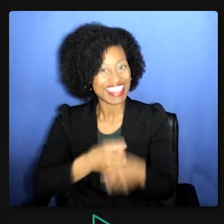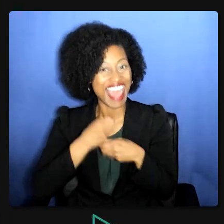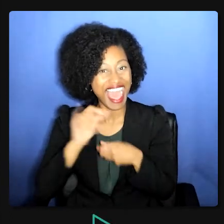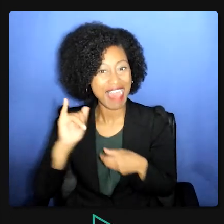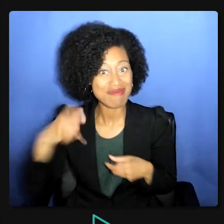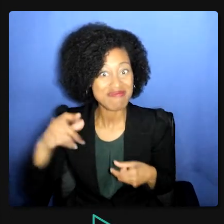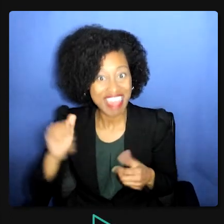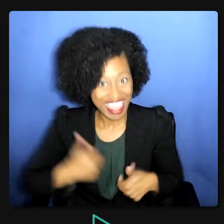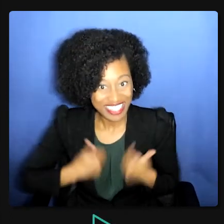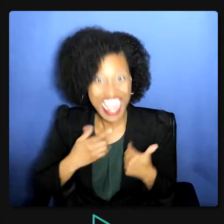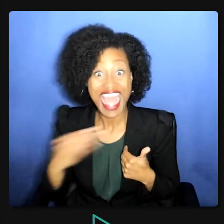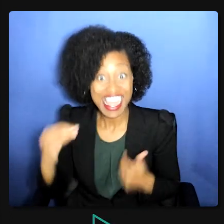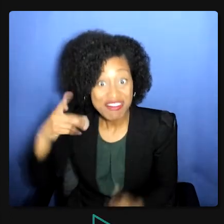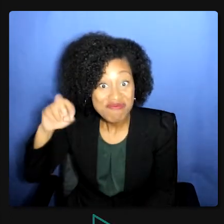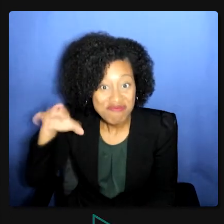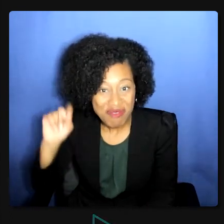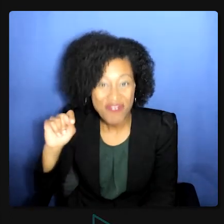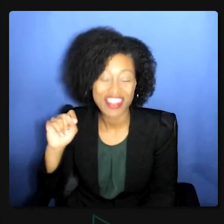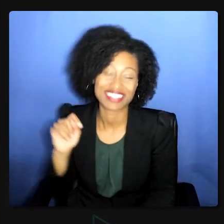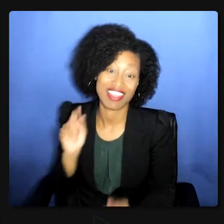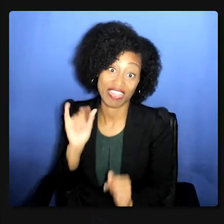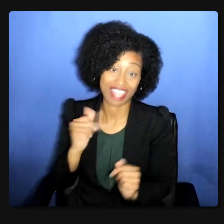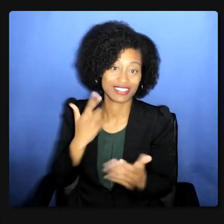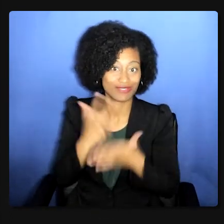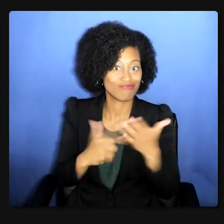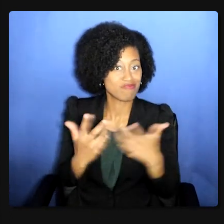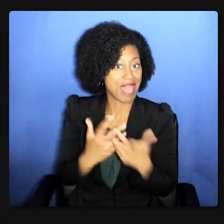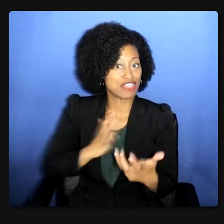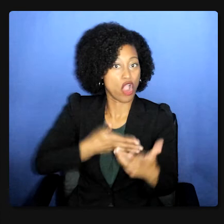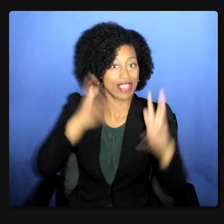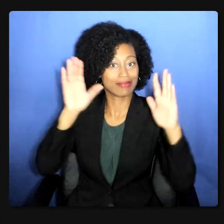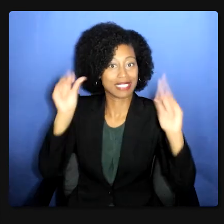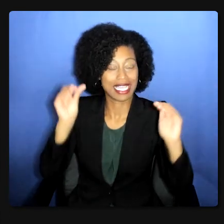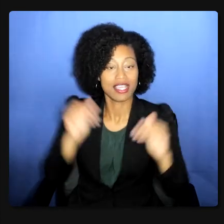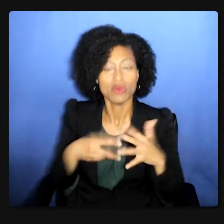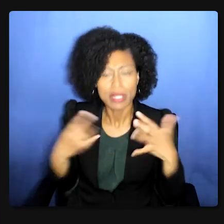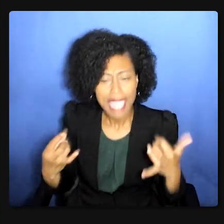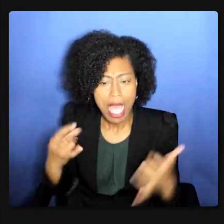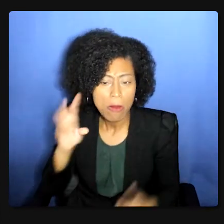[Amie] Yeah, yeah, so I got back an IP address and also got back a port, which is what we expected. So...